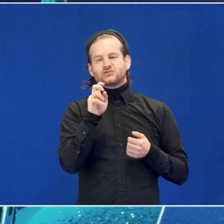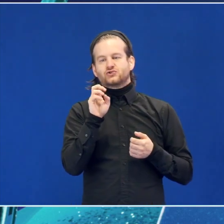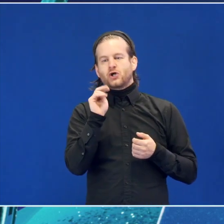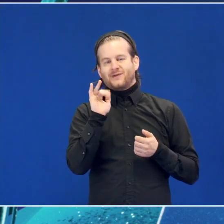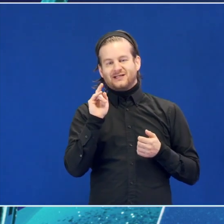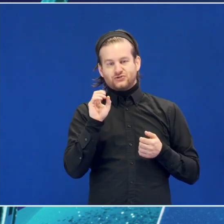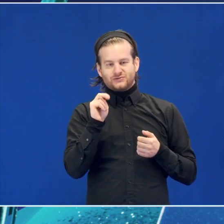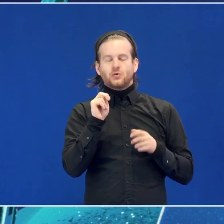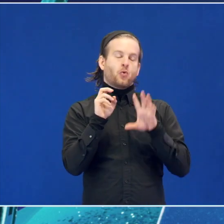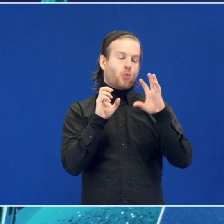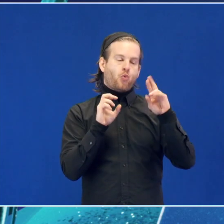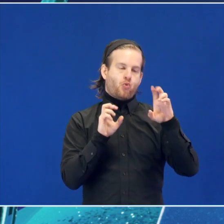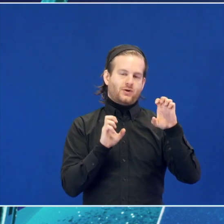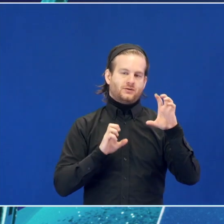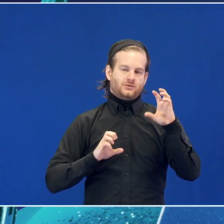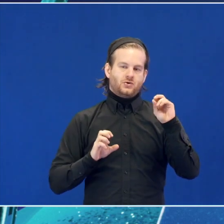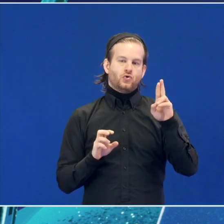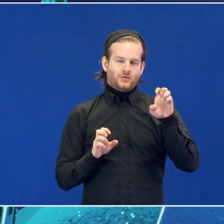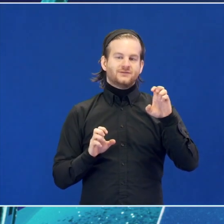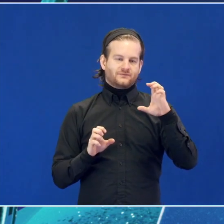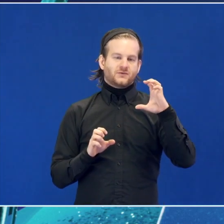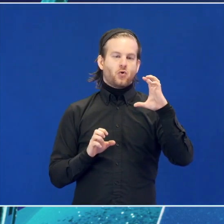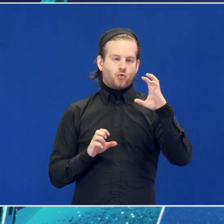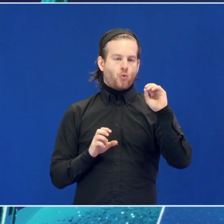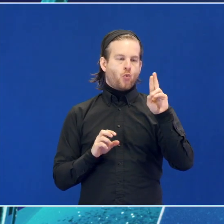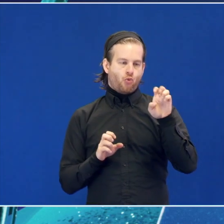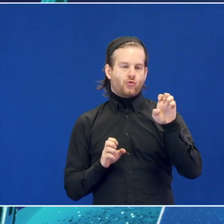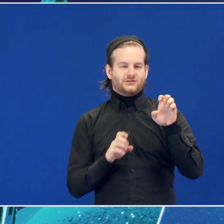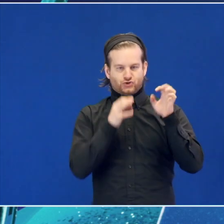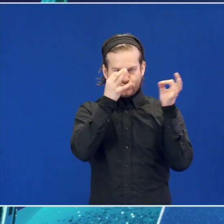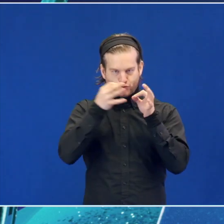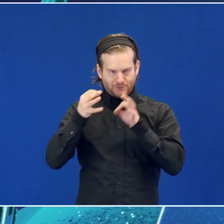which has opened up lots of new possibilities for interactive testing.